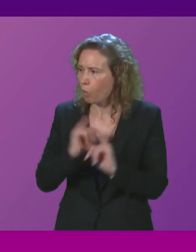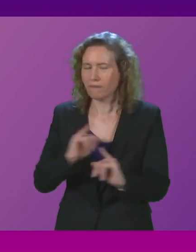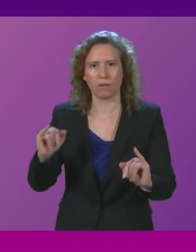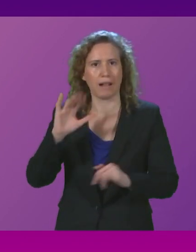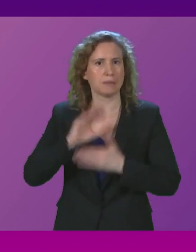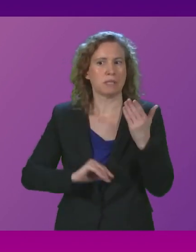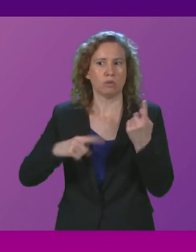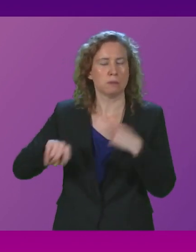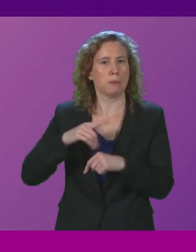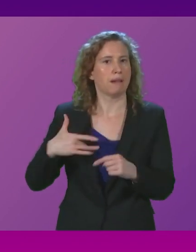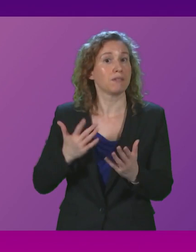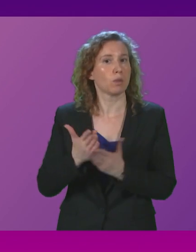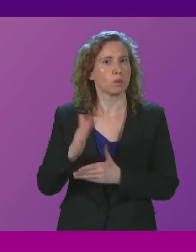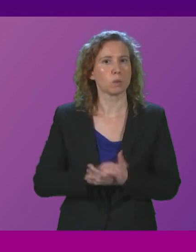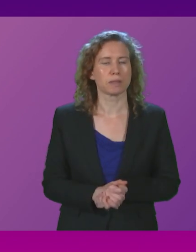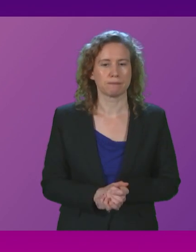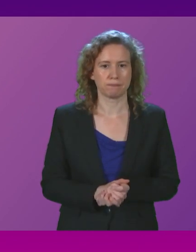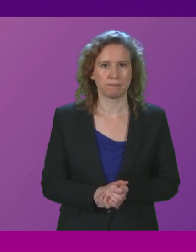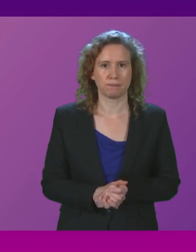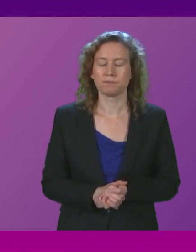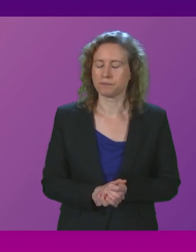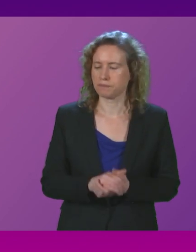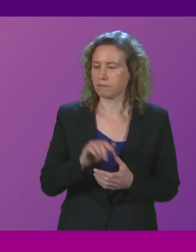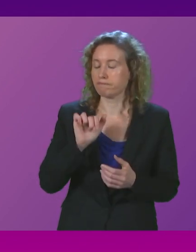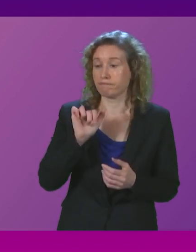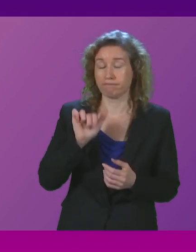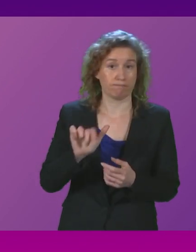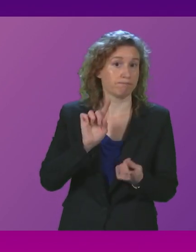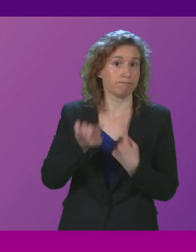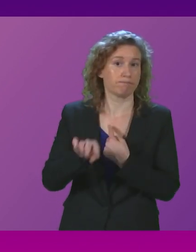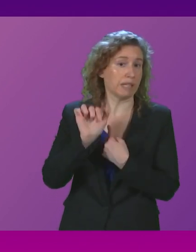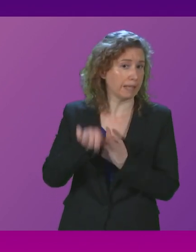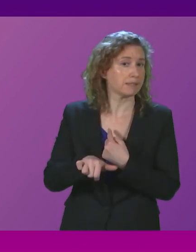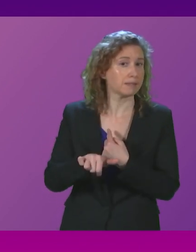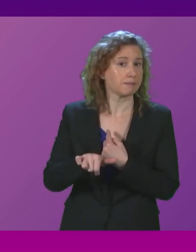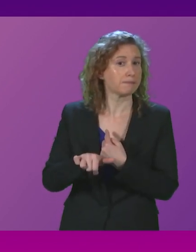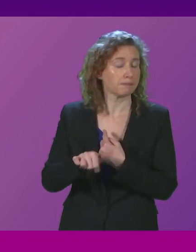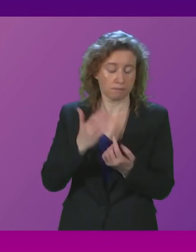are living through? Yes, we will absolutely do that.